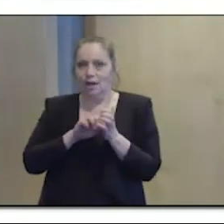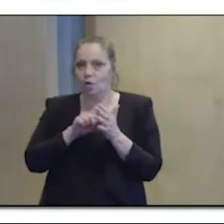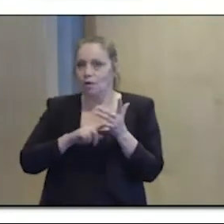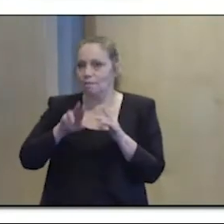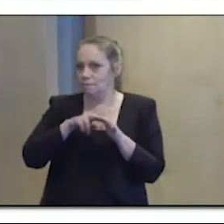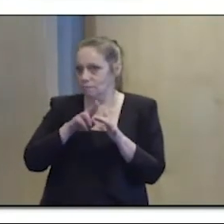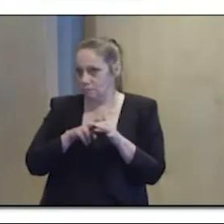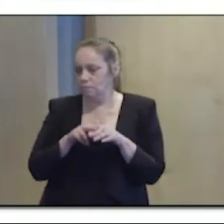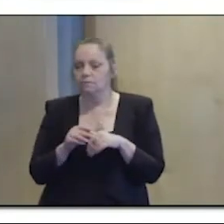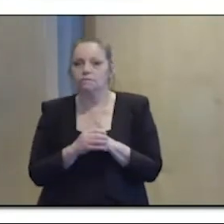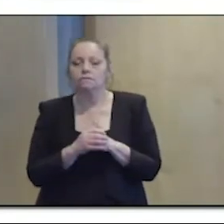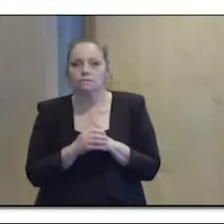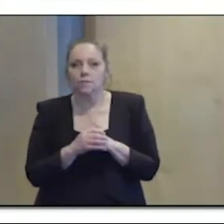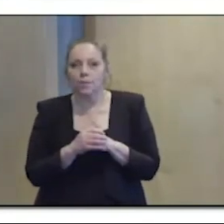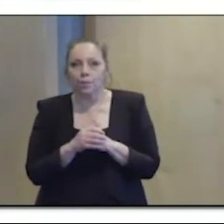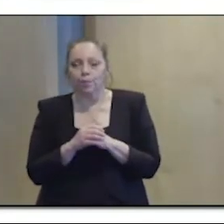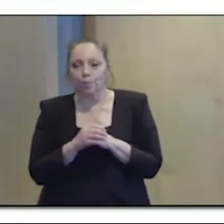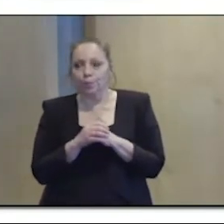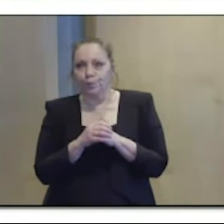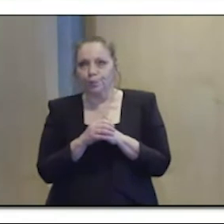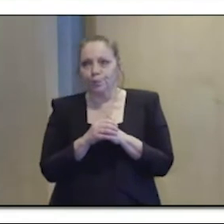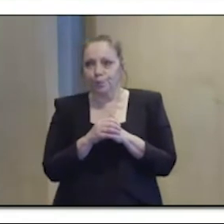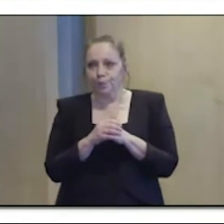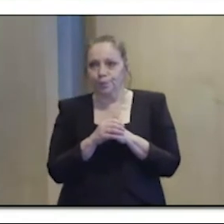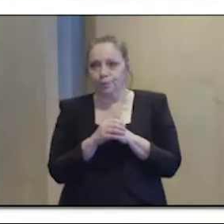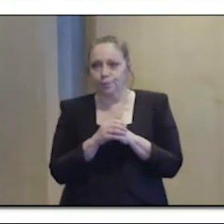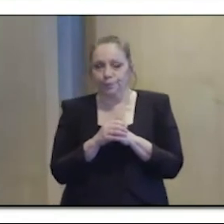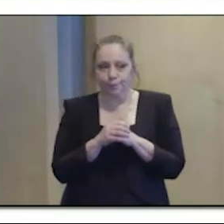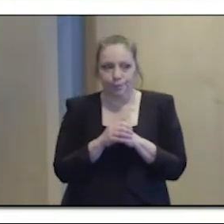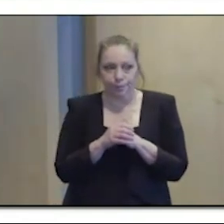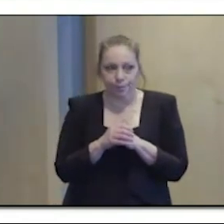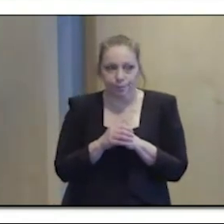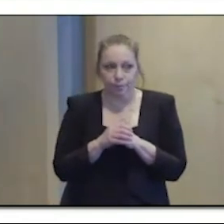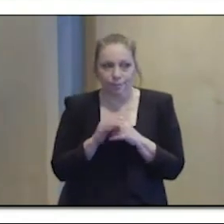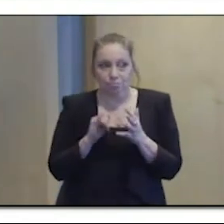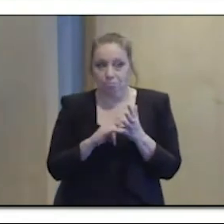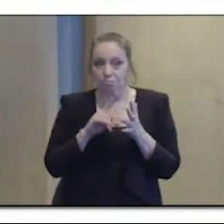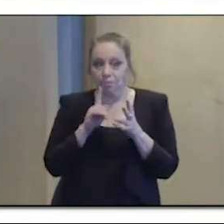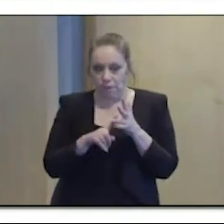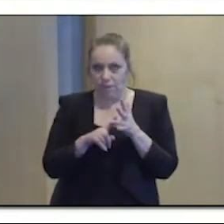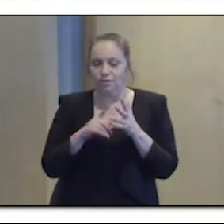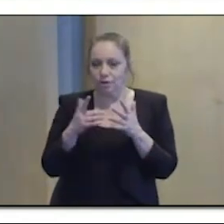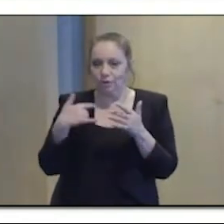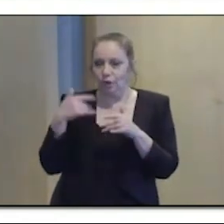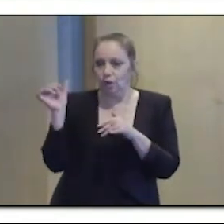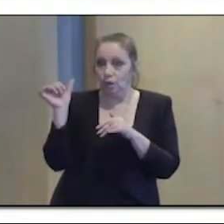to deploy solar, and.... So you should be well I guess